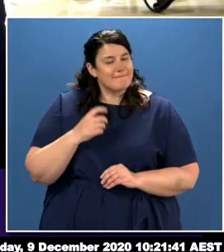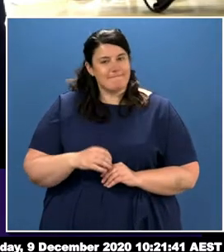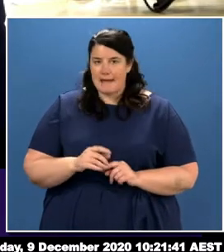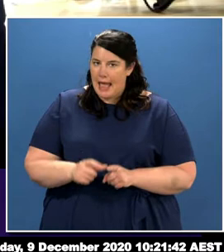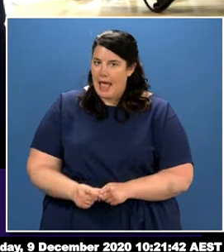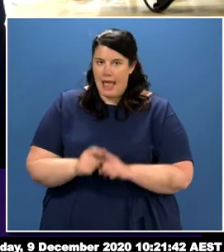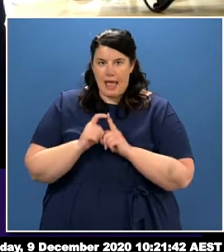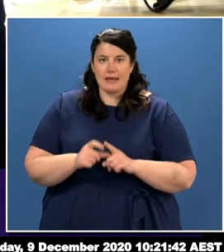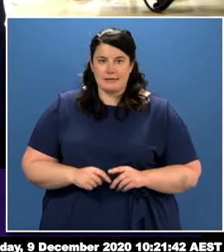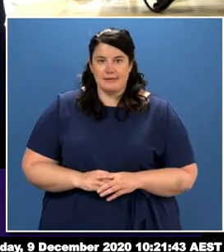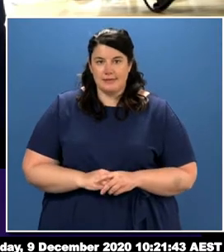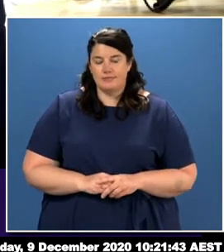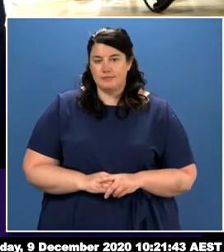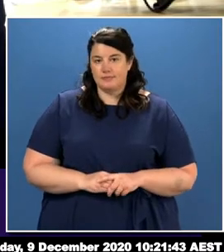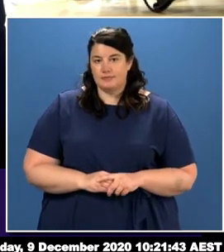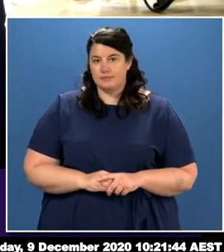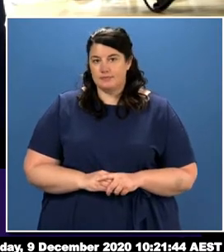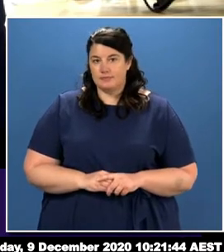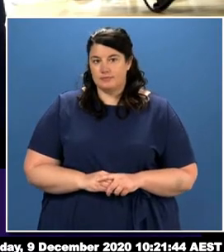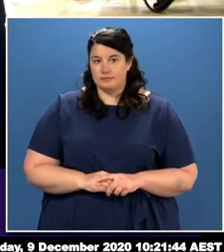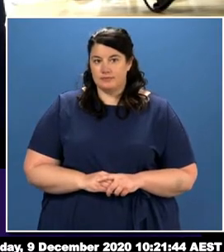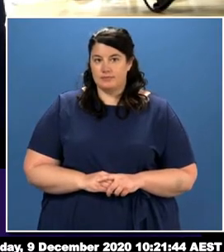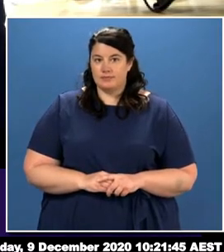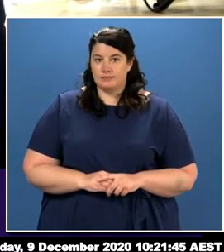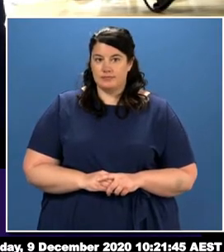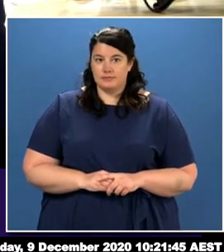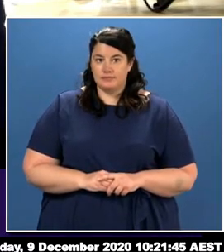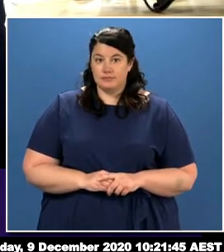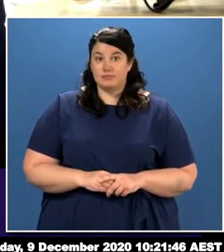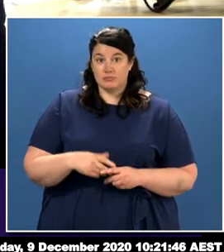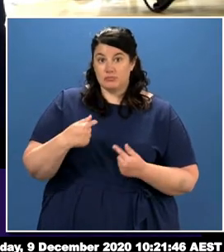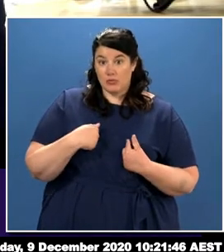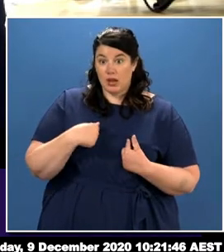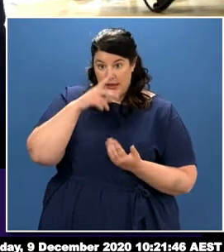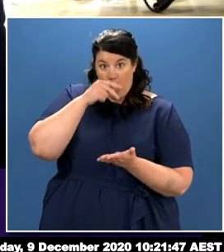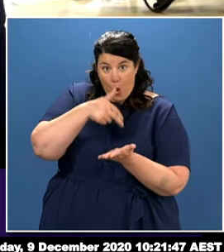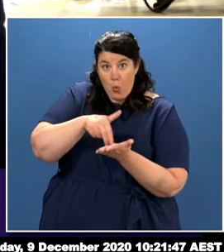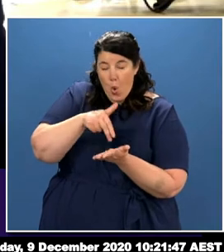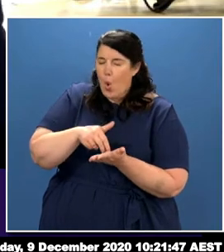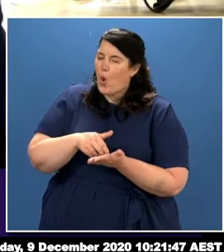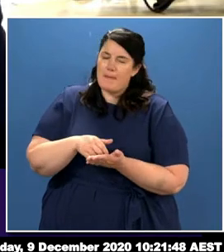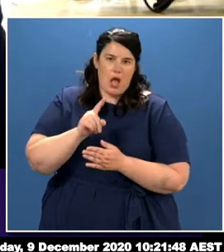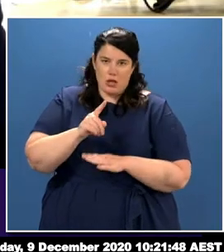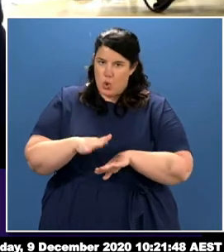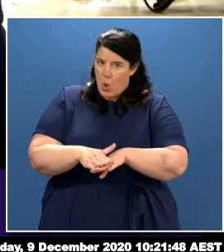And so currently I am able to walk very slowly and a little bit but I